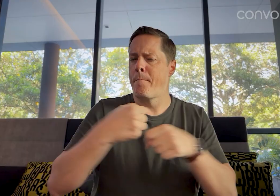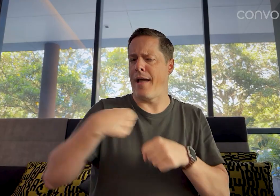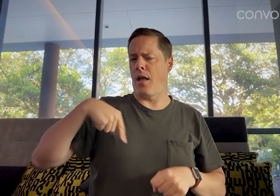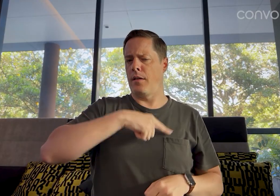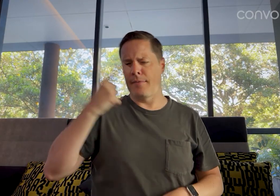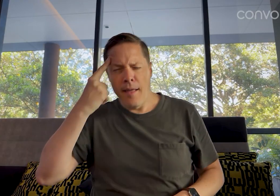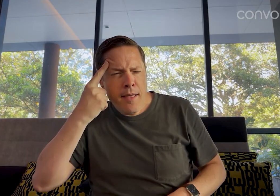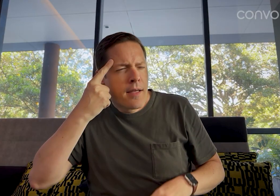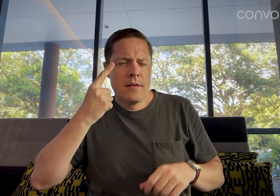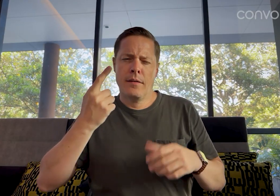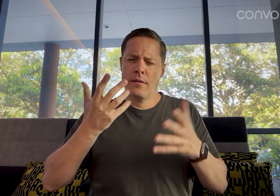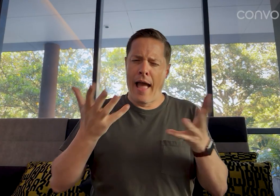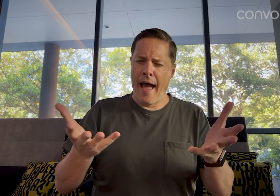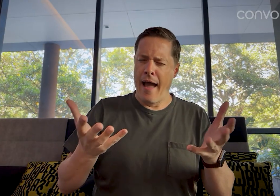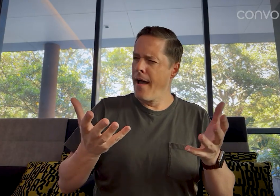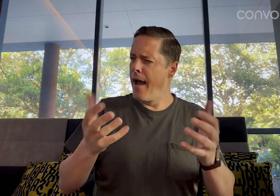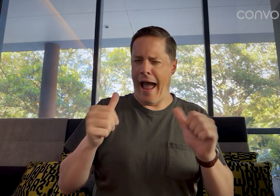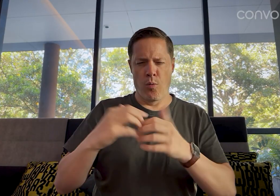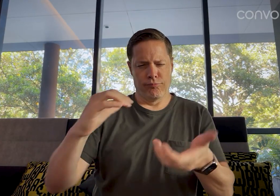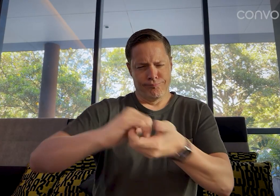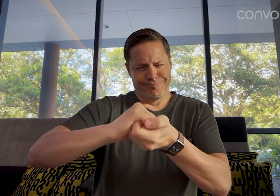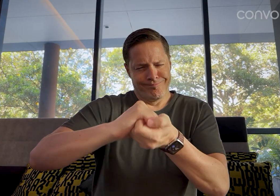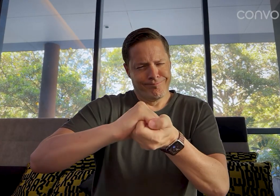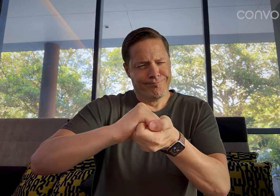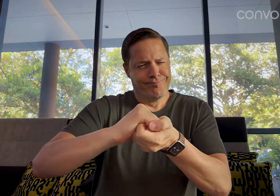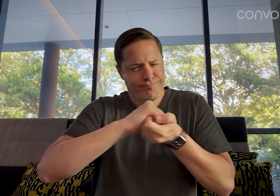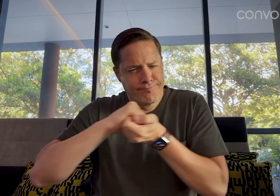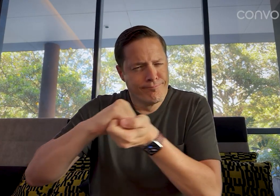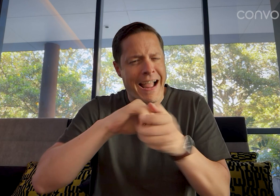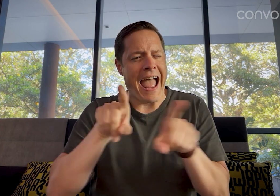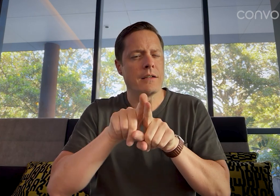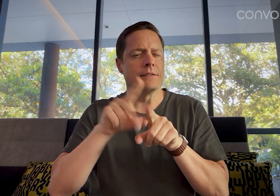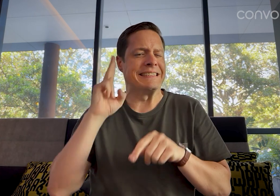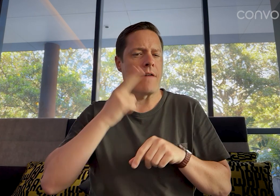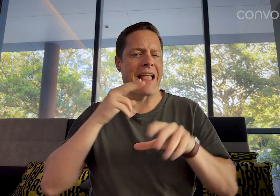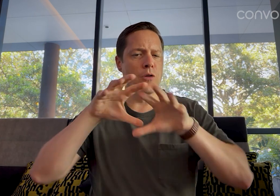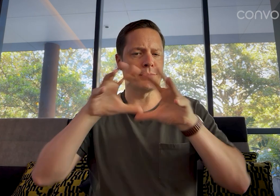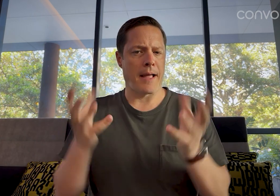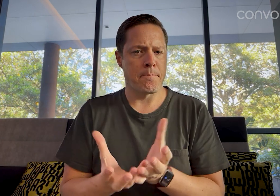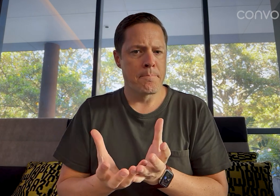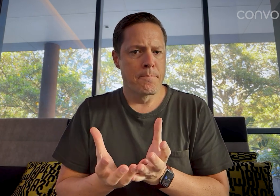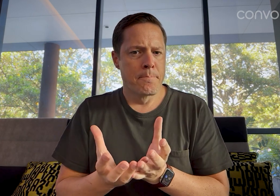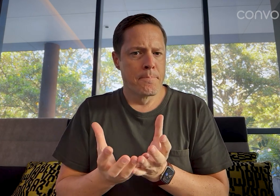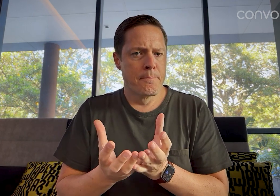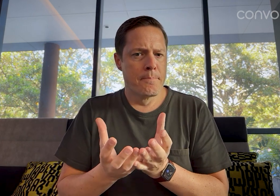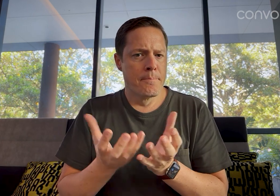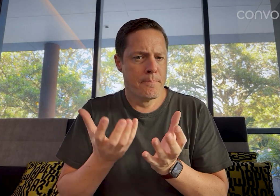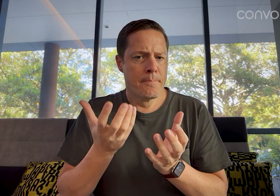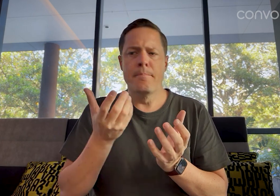Our time here has make us reflect on how we can collaborate with, in the Deaf ecosystem: